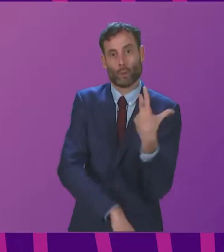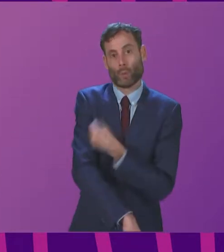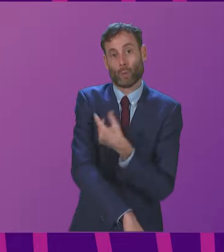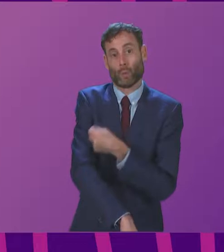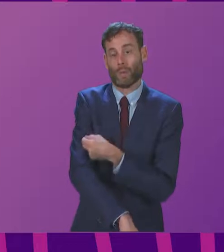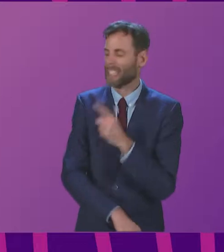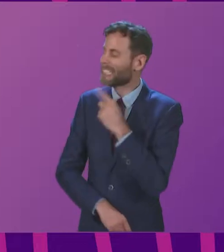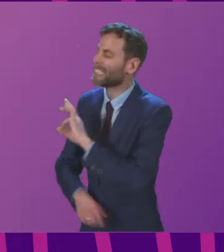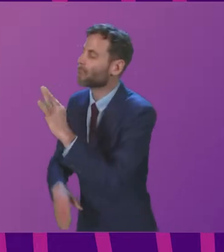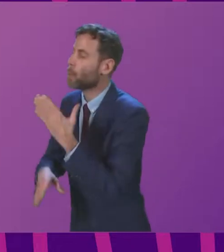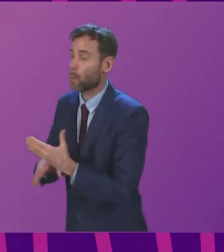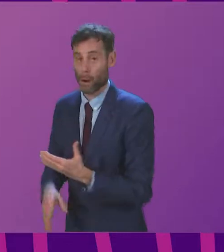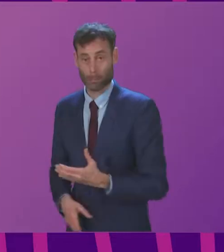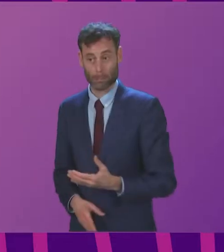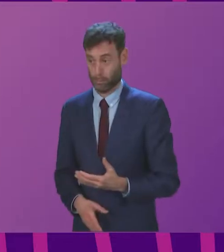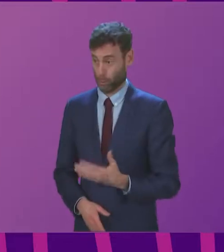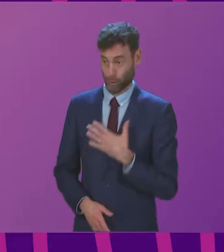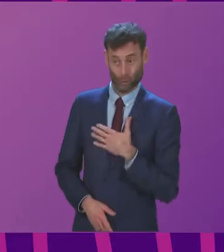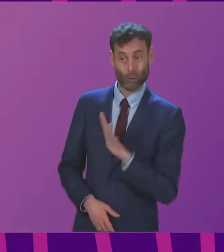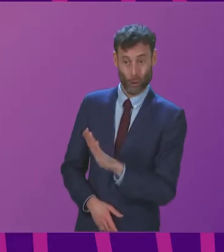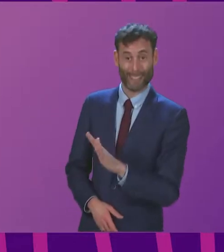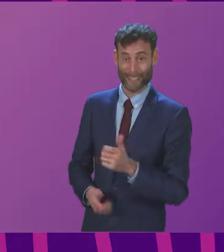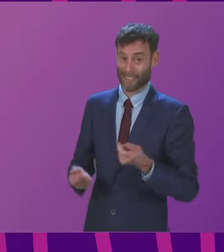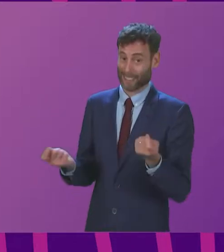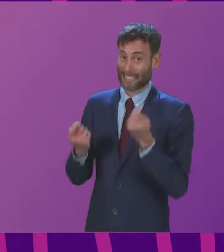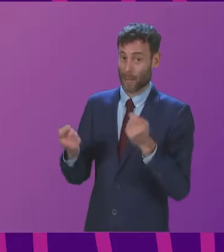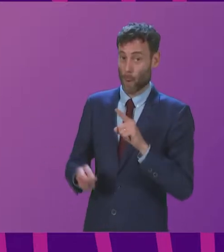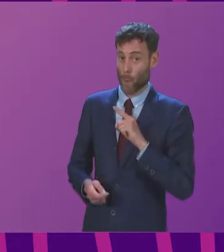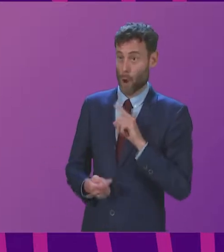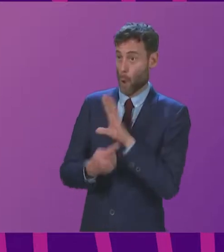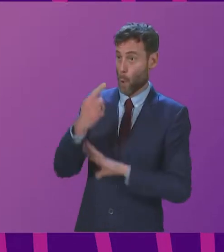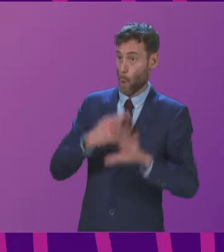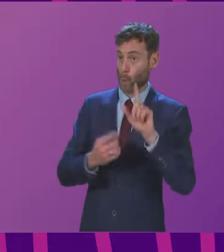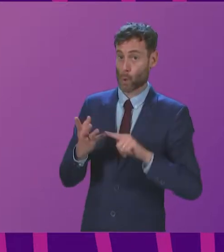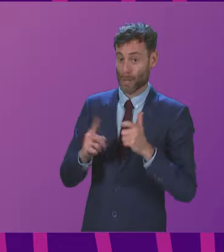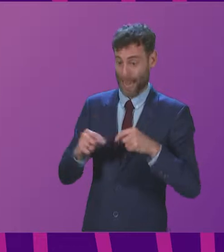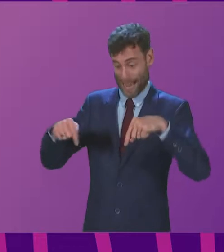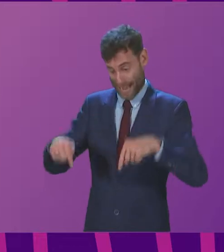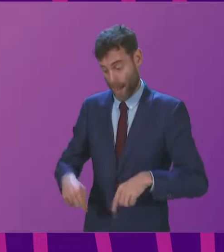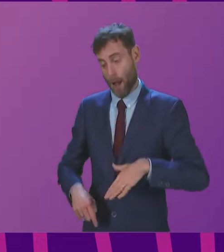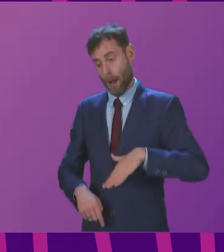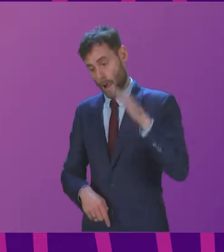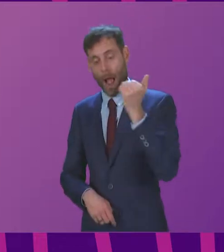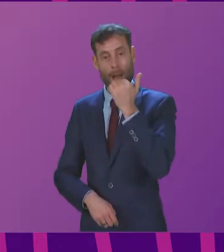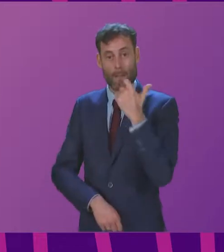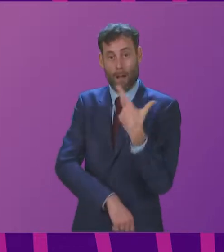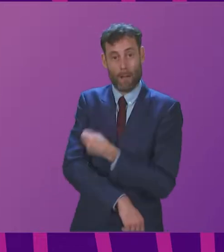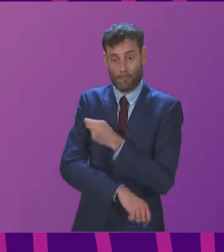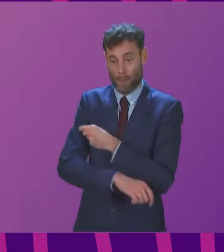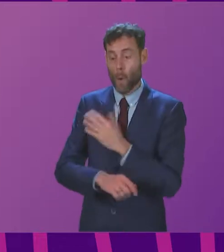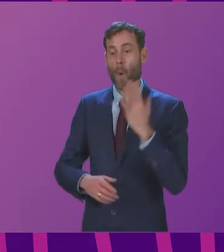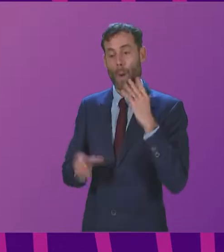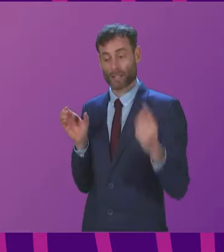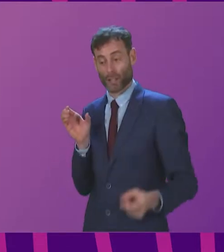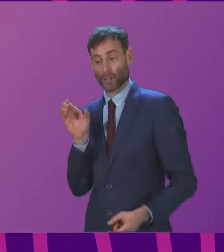most vaccinated part of the UK. Self-evidently, we have increased vaccination rates. Had we